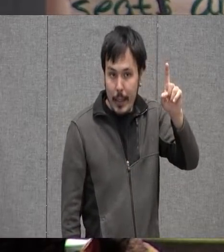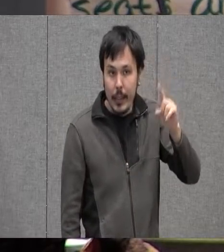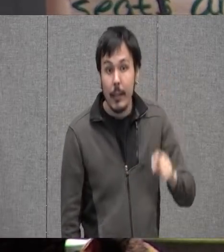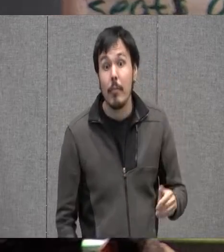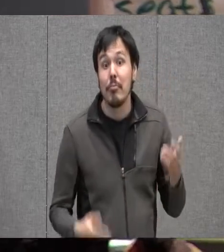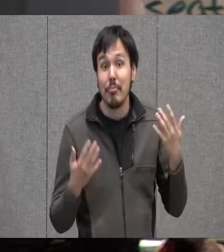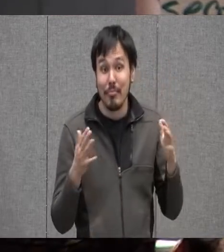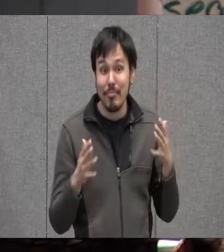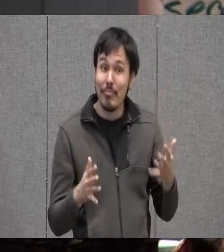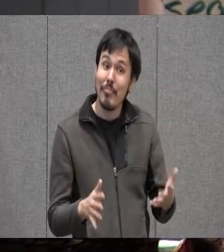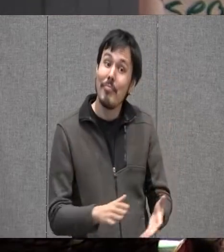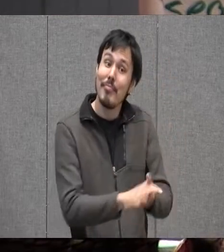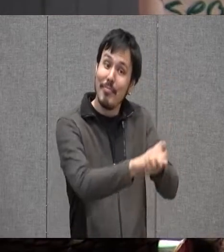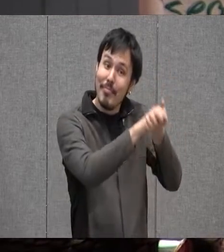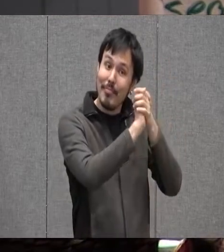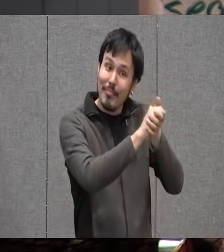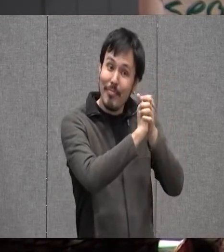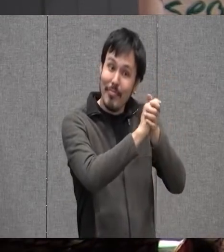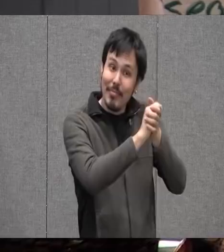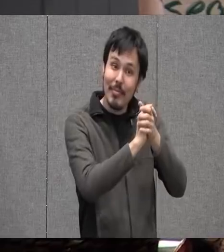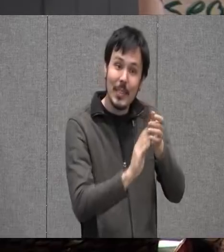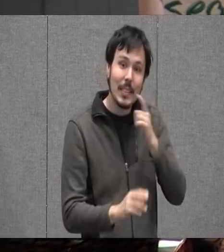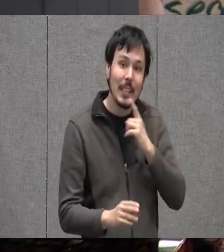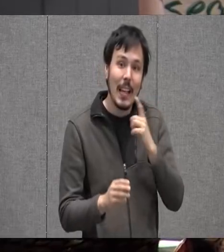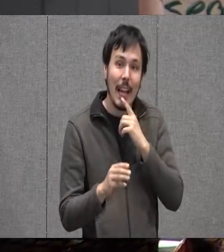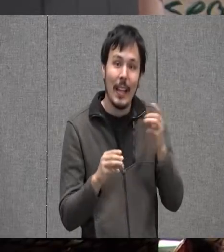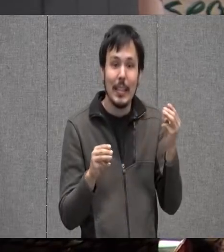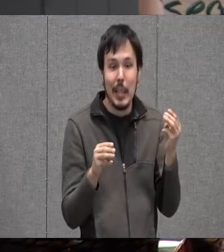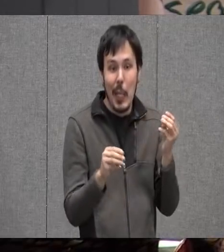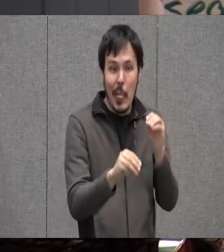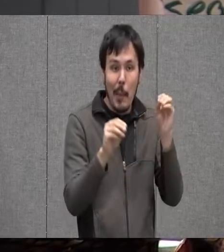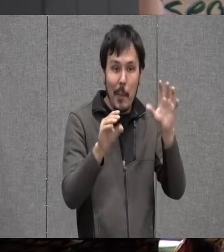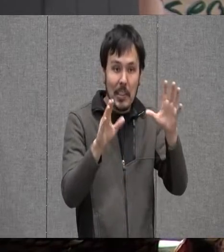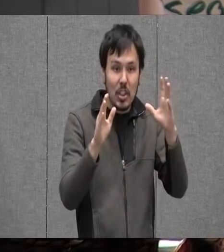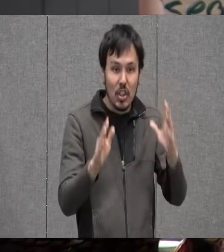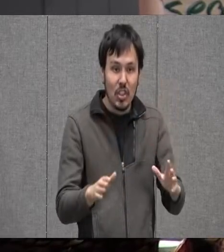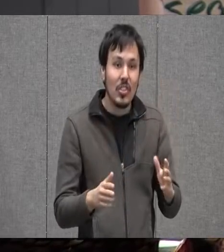"Congratulations", says the magician, "You've earned a penny.